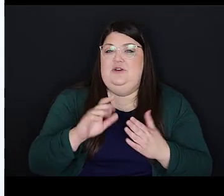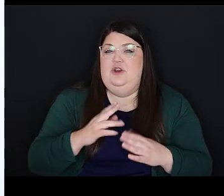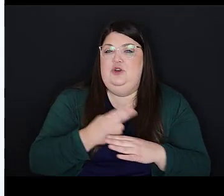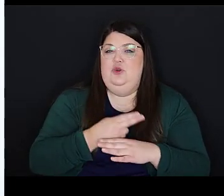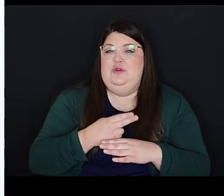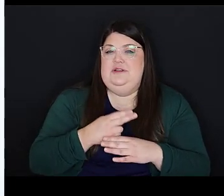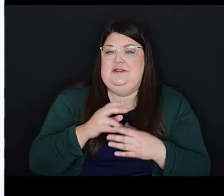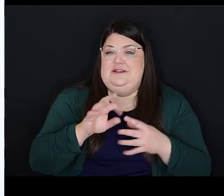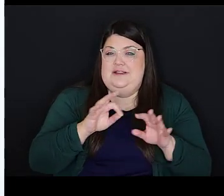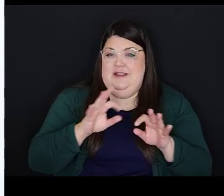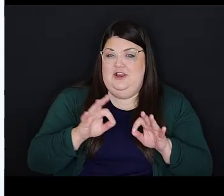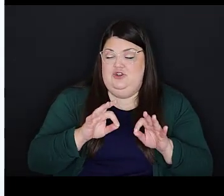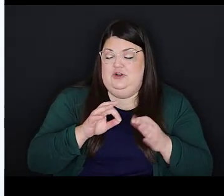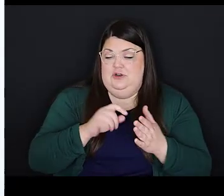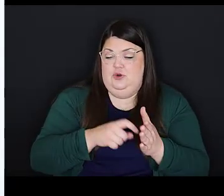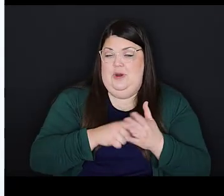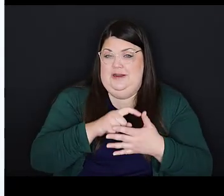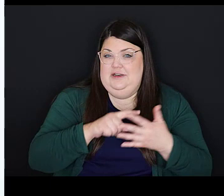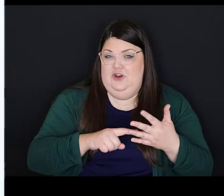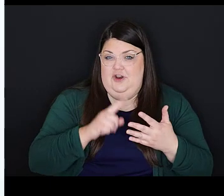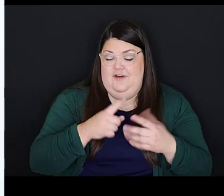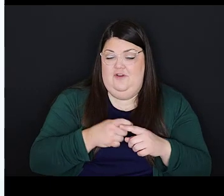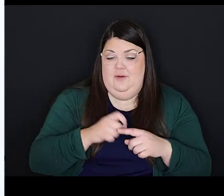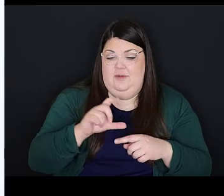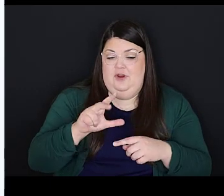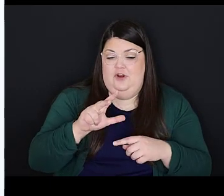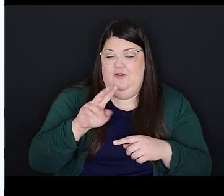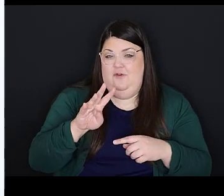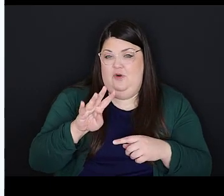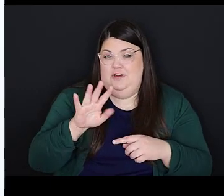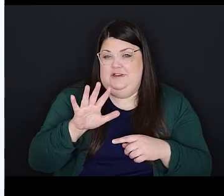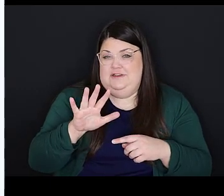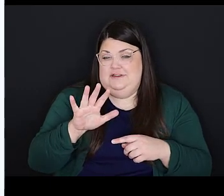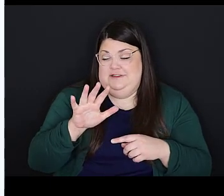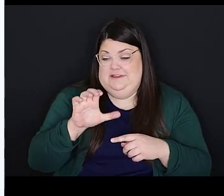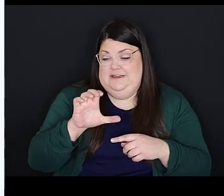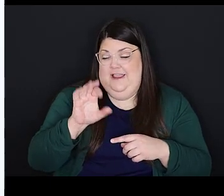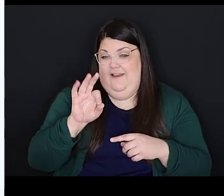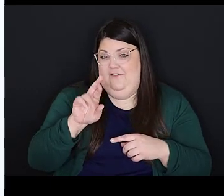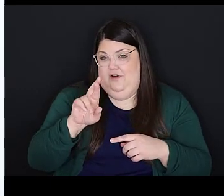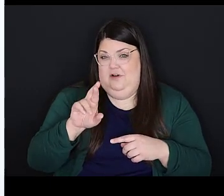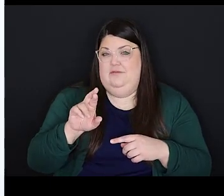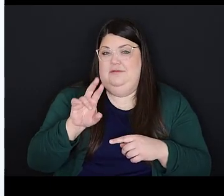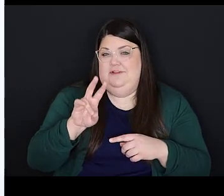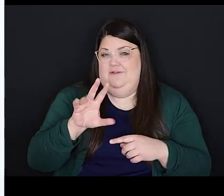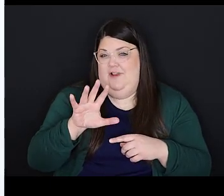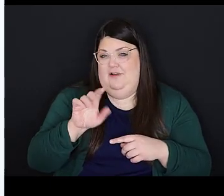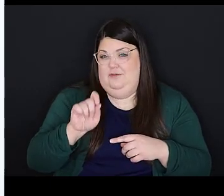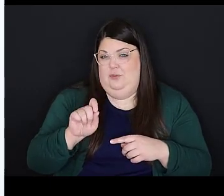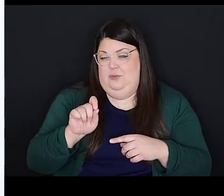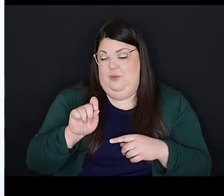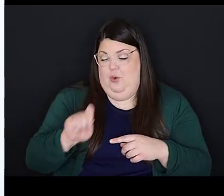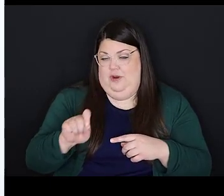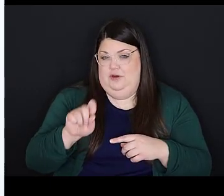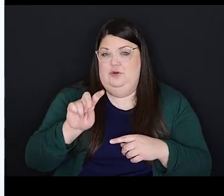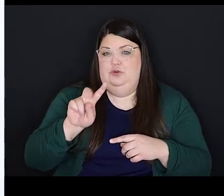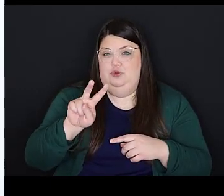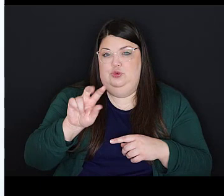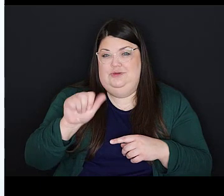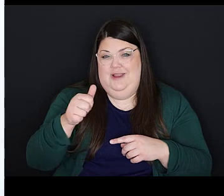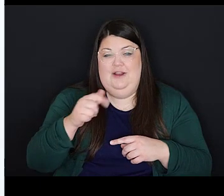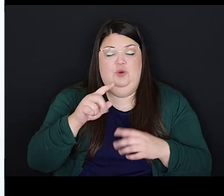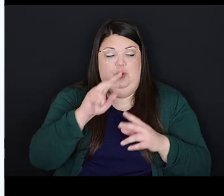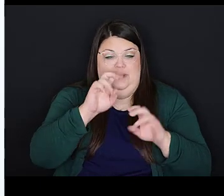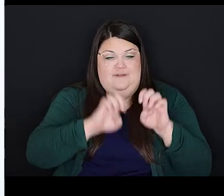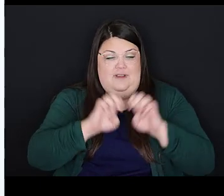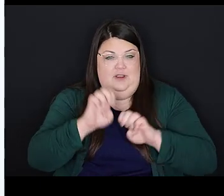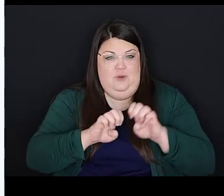criteria taken from 34 C.F.R. 75.210 to evaluate applications for new grants.